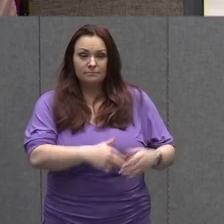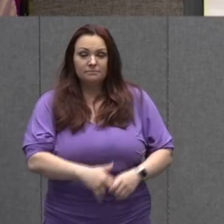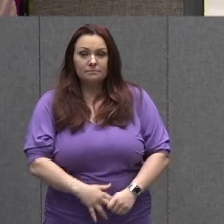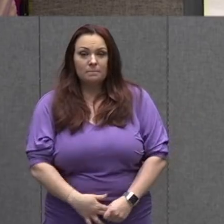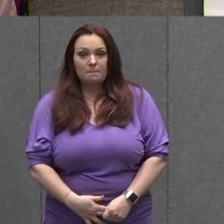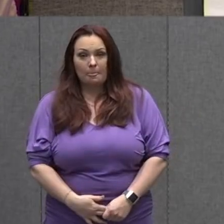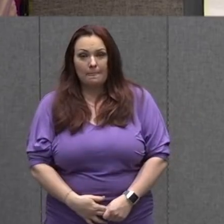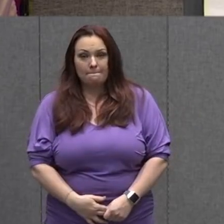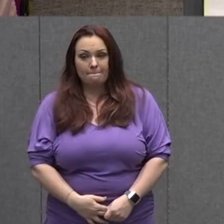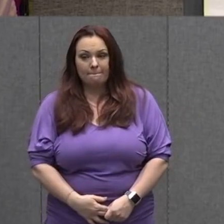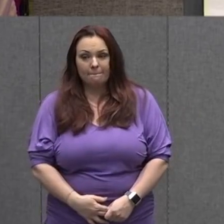and Legends.